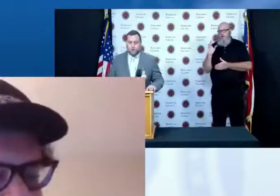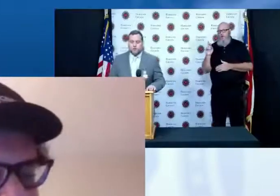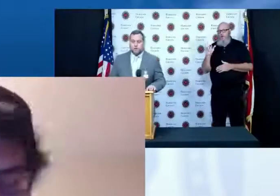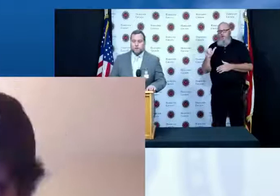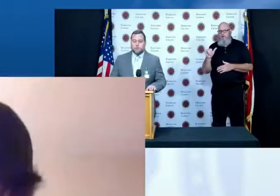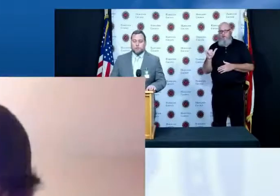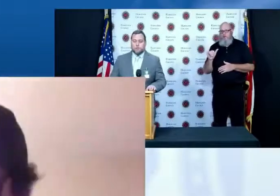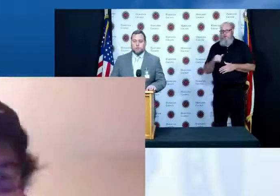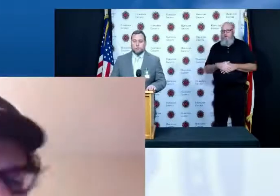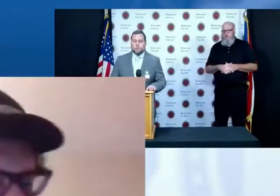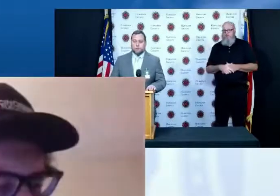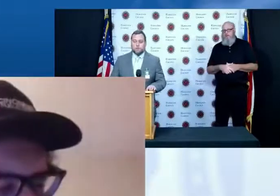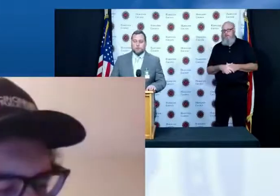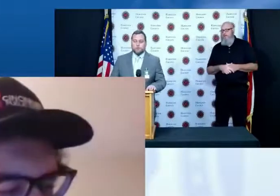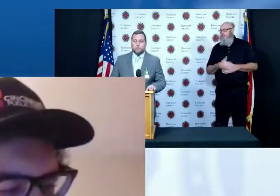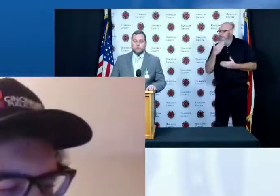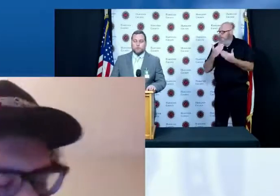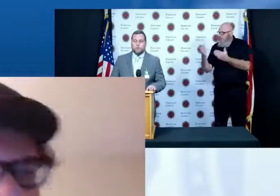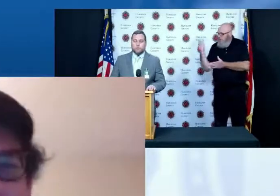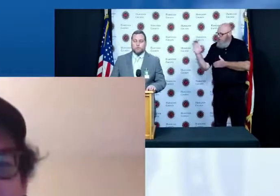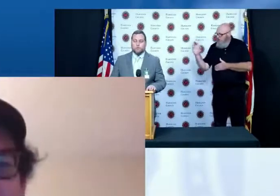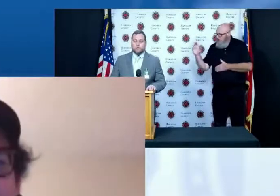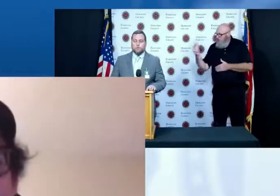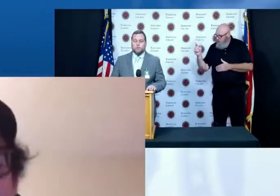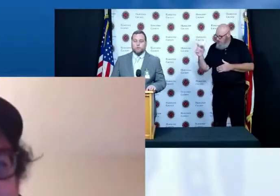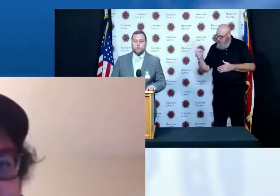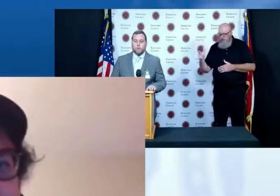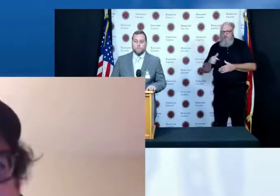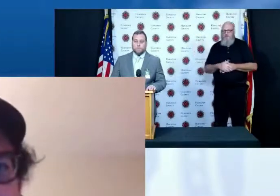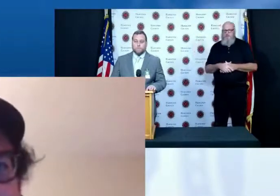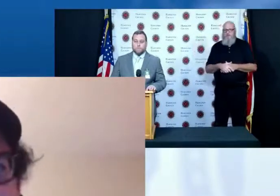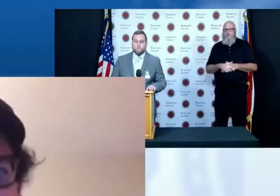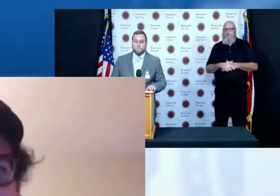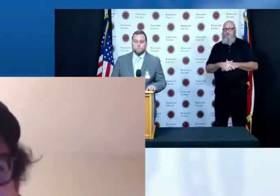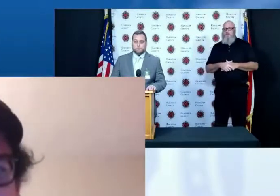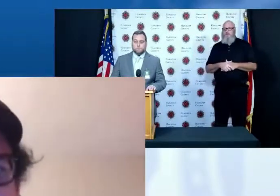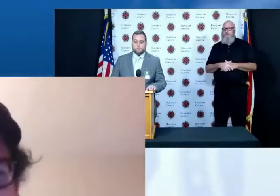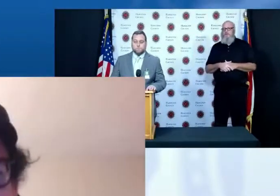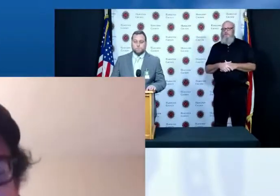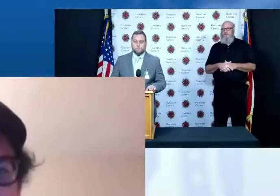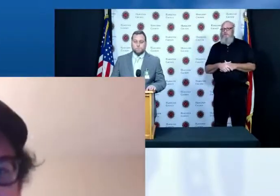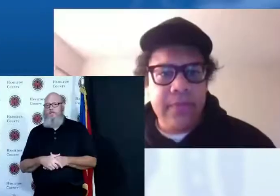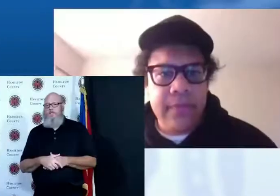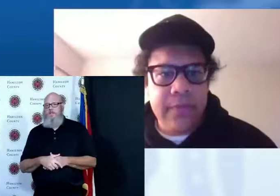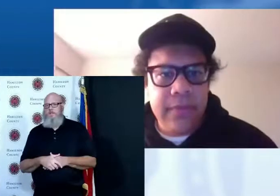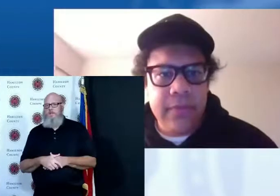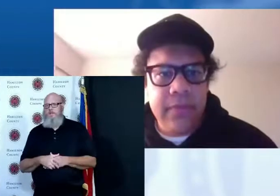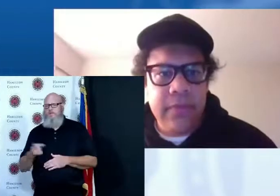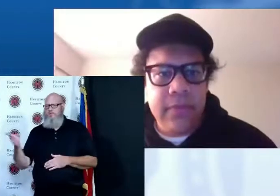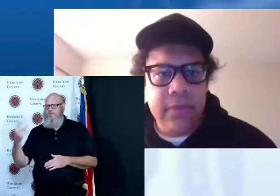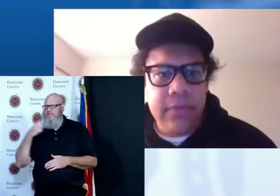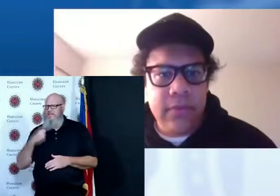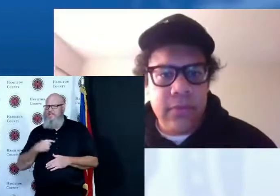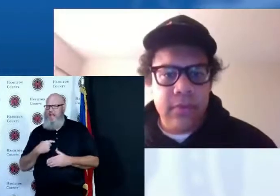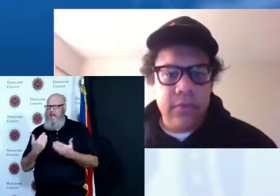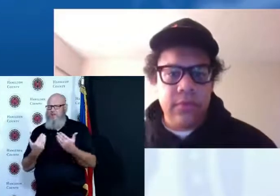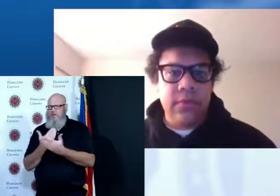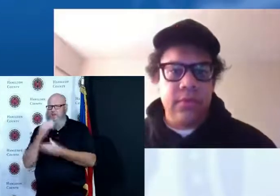to I don't know if this was mentioned already could you give the number for the new weekly cases Commissioner Driehaus has that number